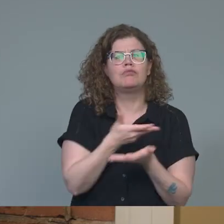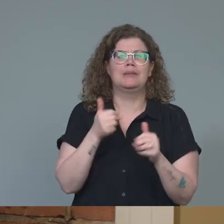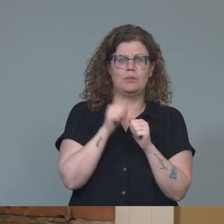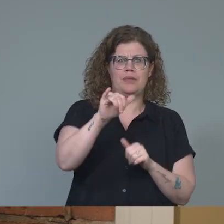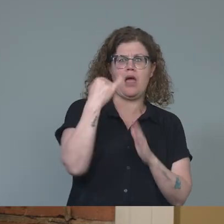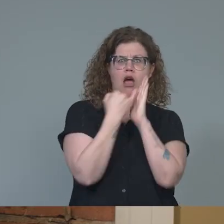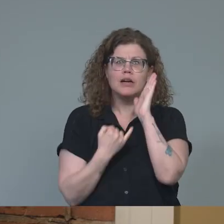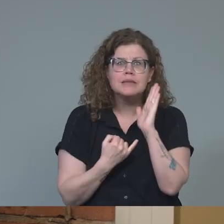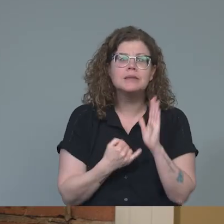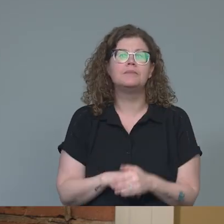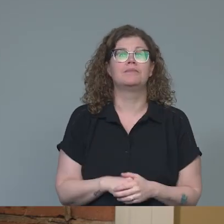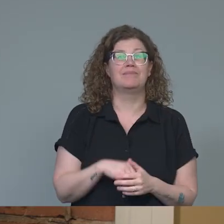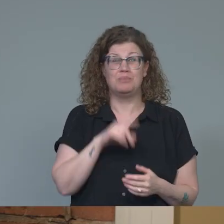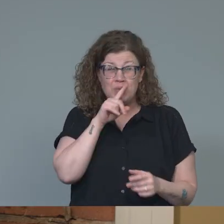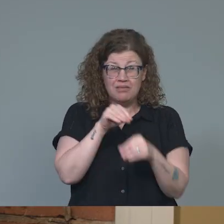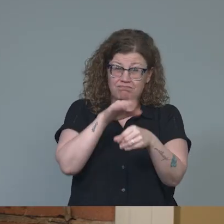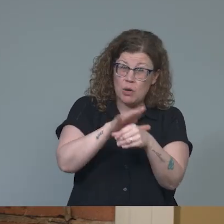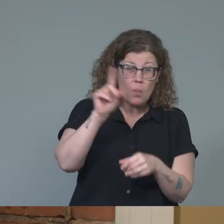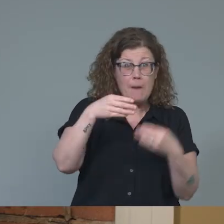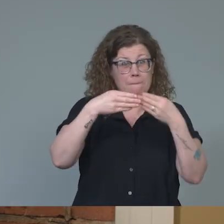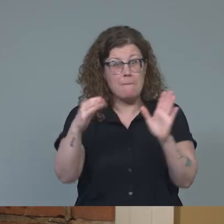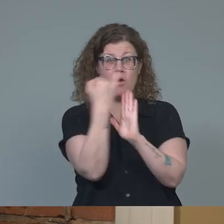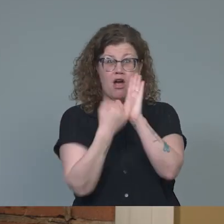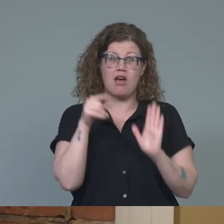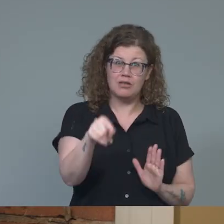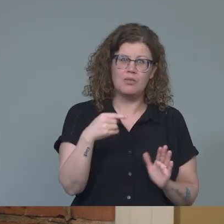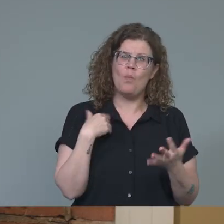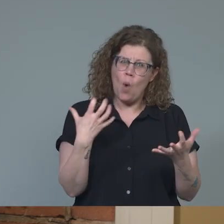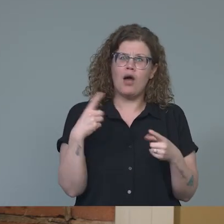we want to have the community engaged and invested and have a sense of ownership over the artwork